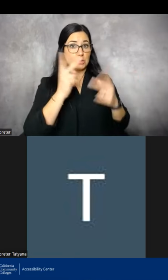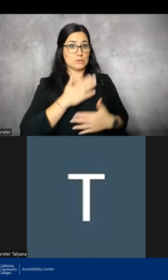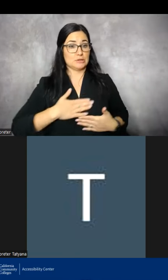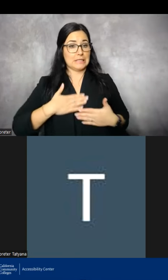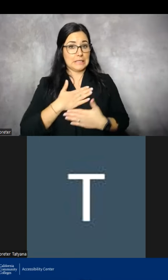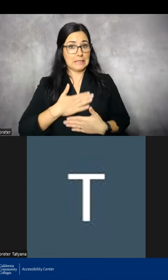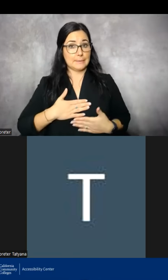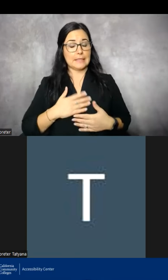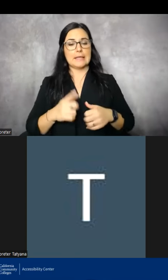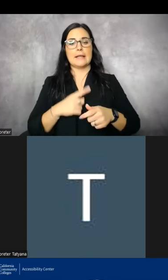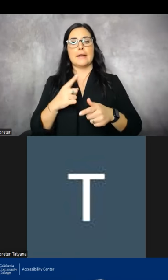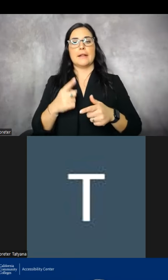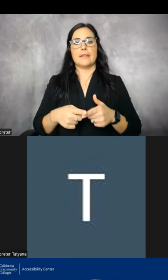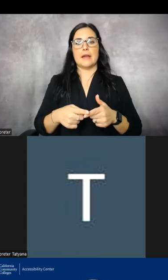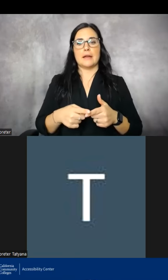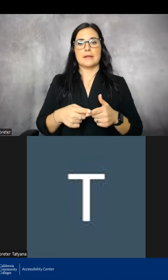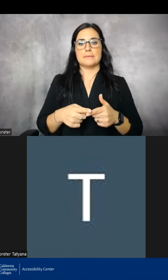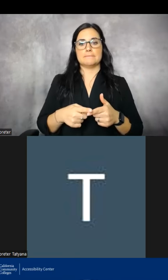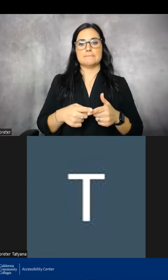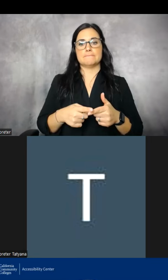then it's one question.